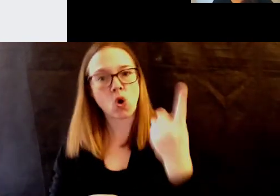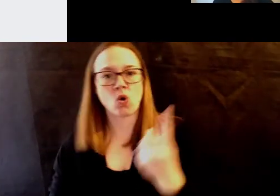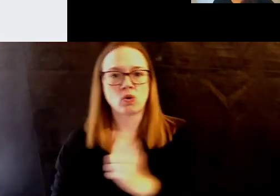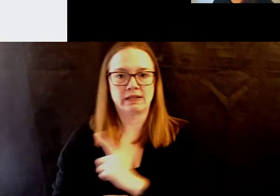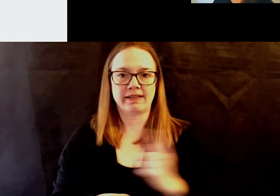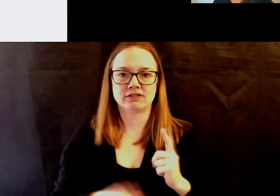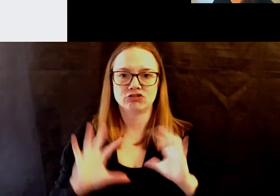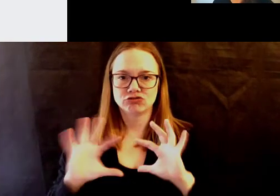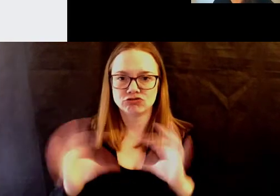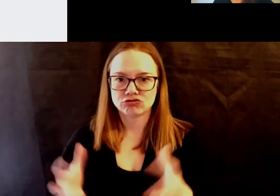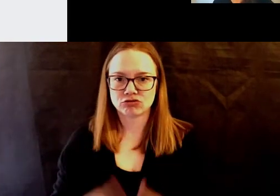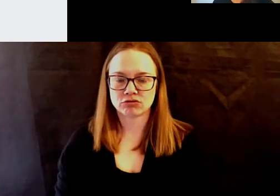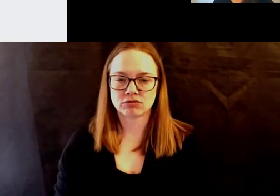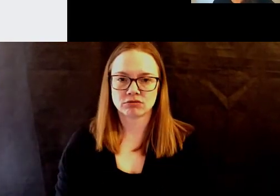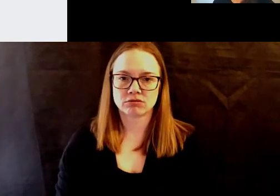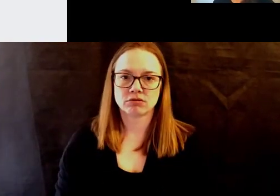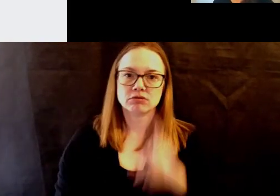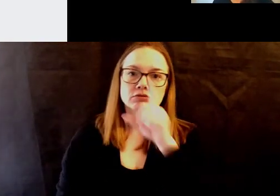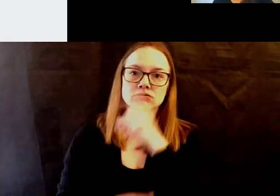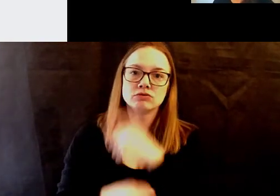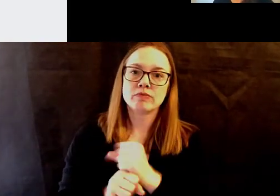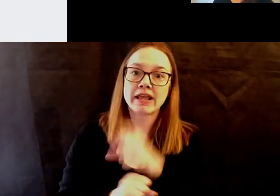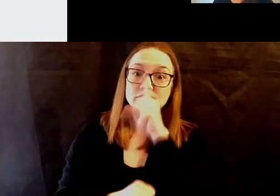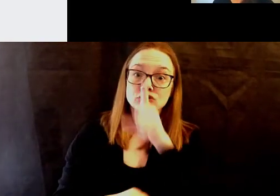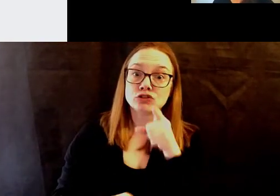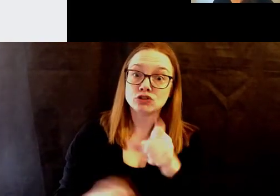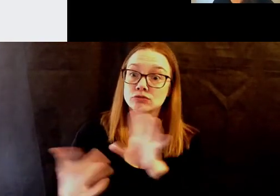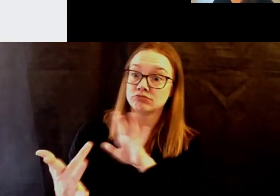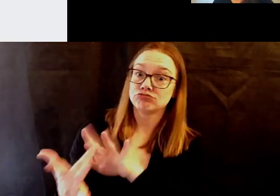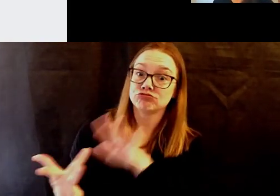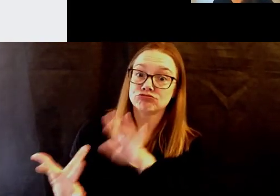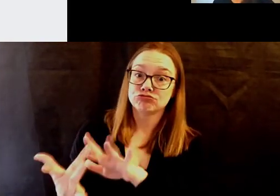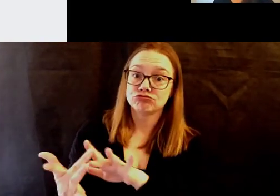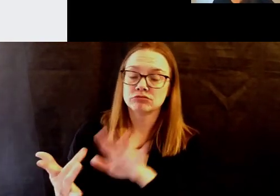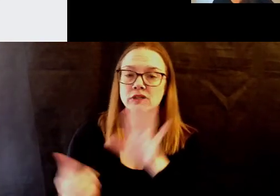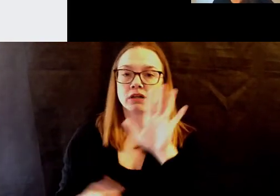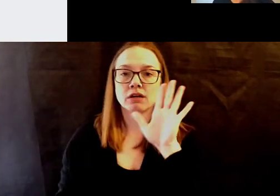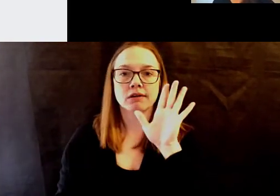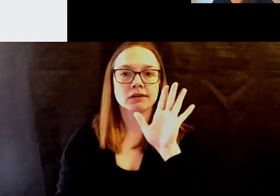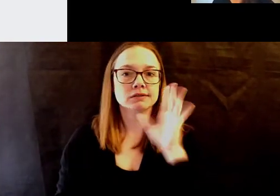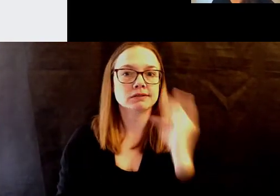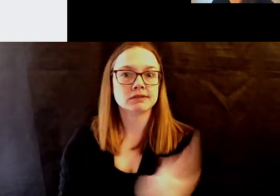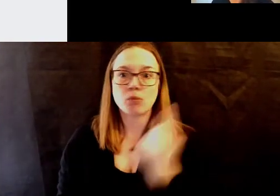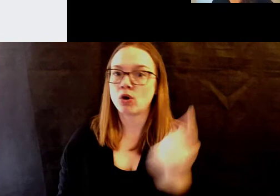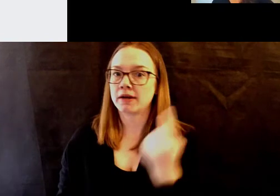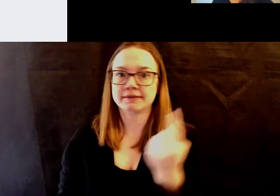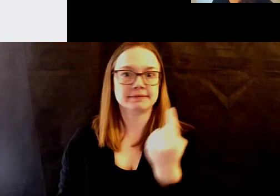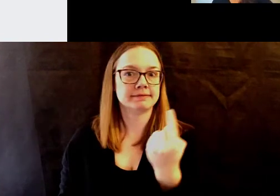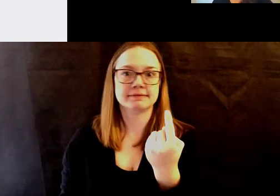and contact someone to actually address whatever piece